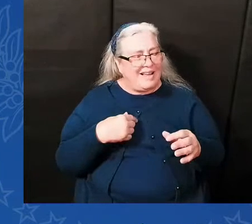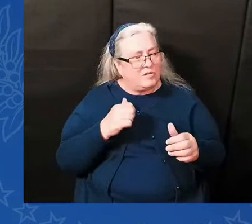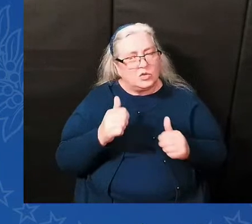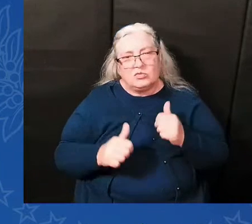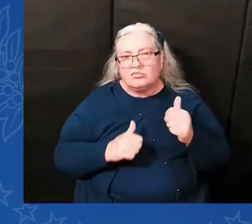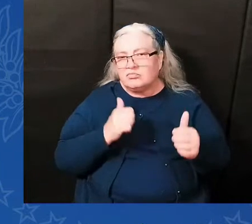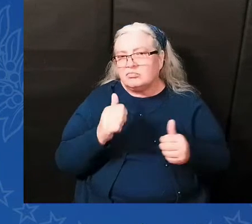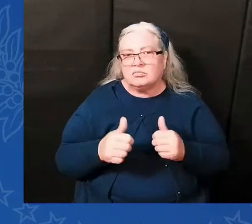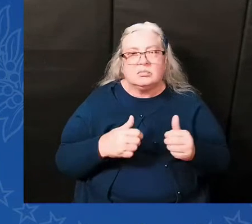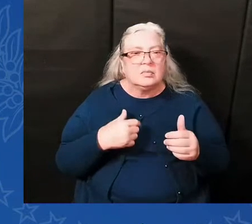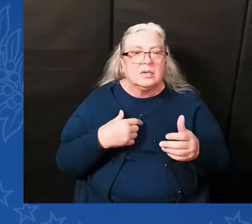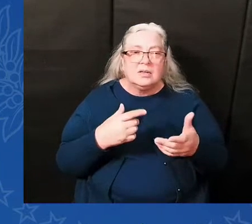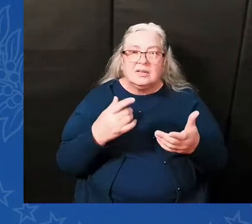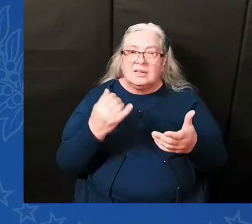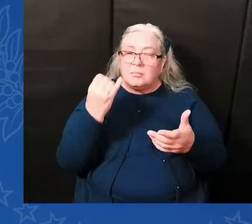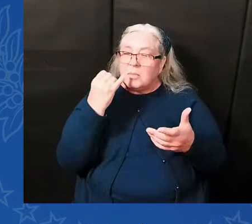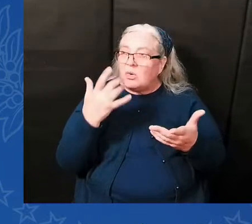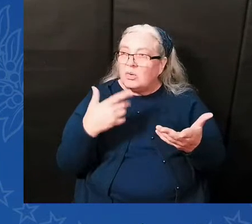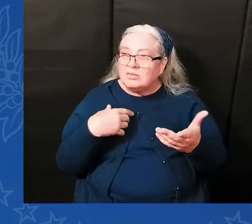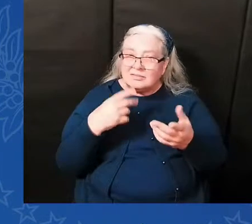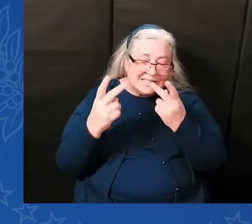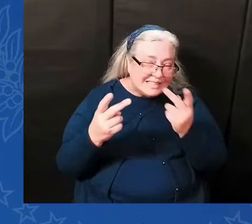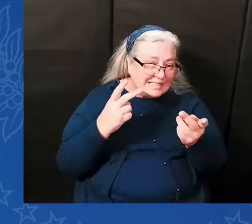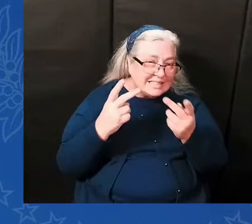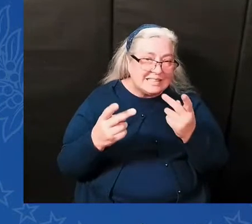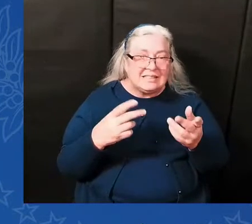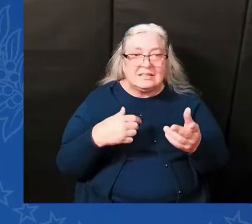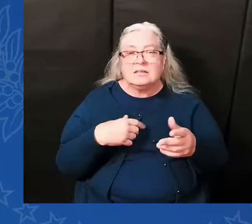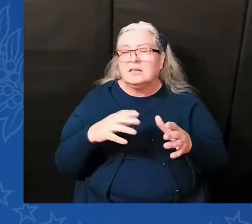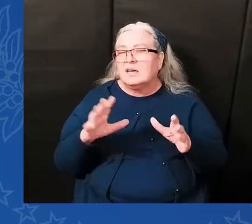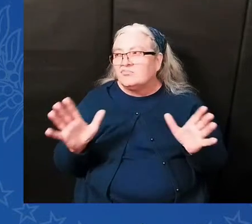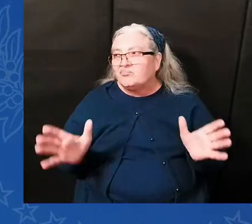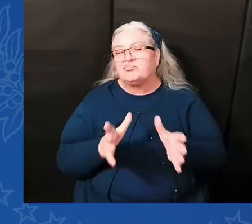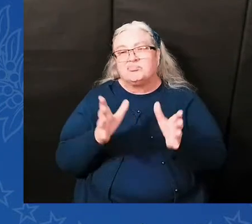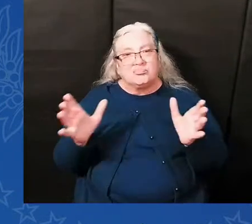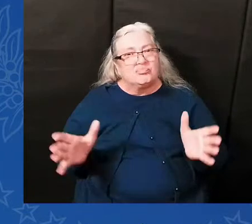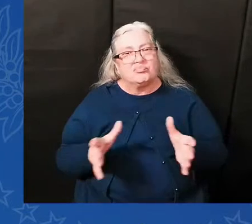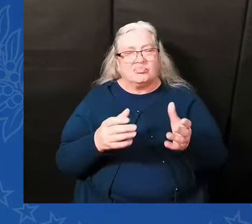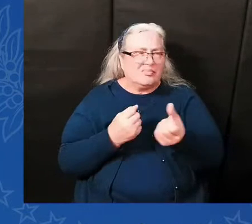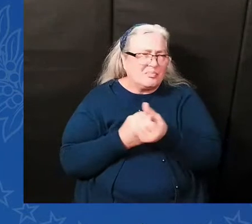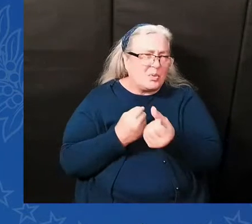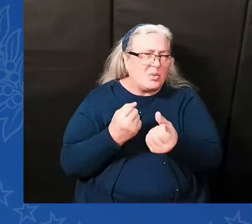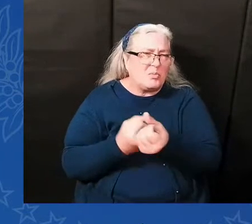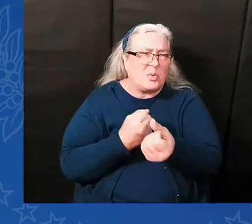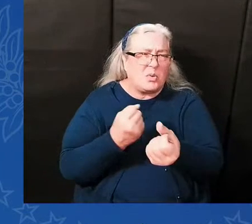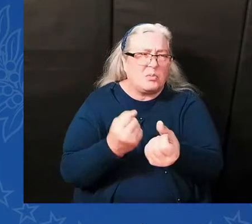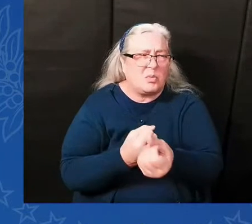that come from the job. You know, when it finally comes time for you to leave the job,